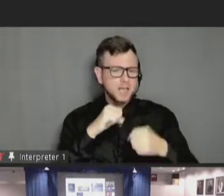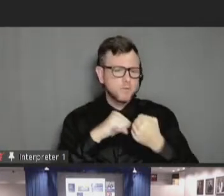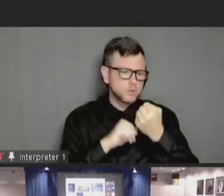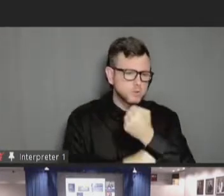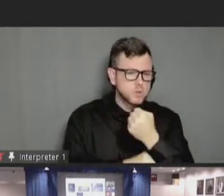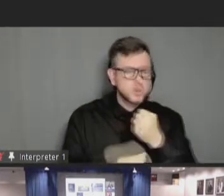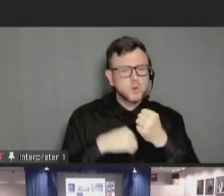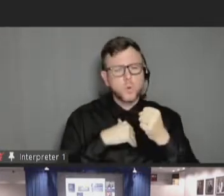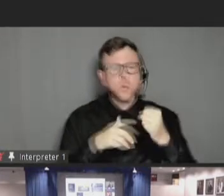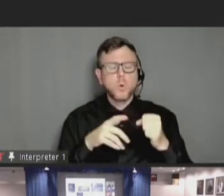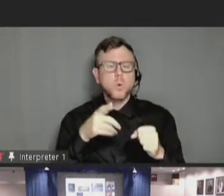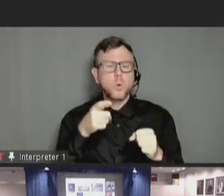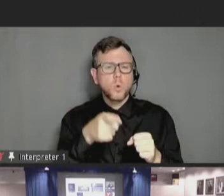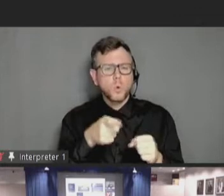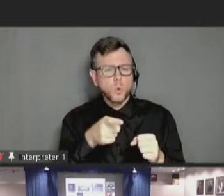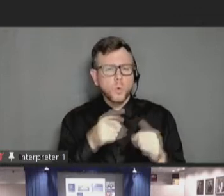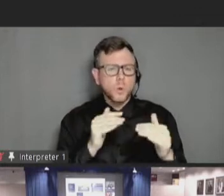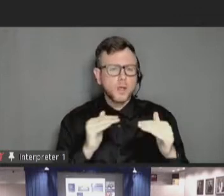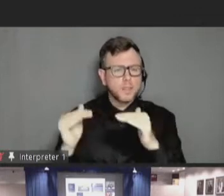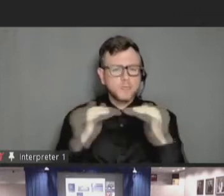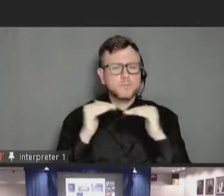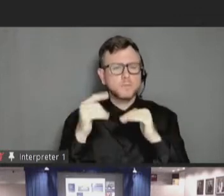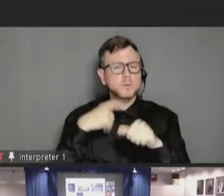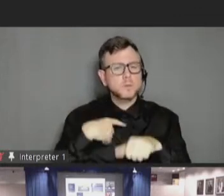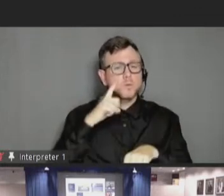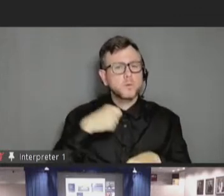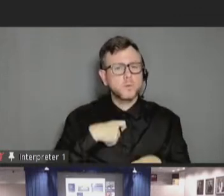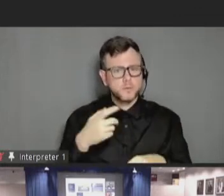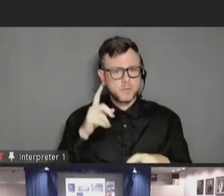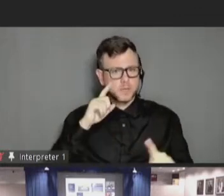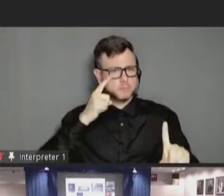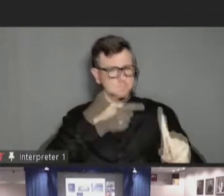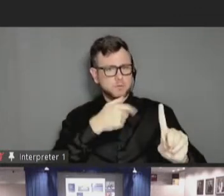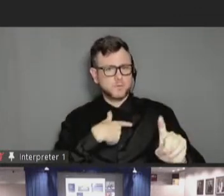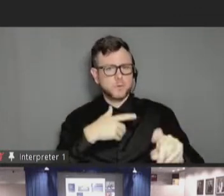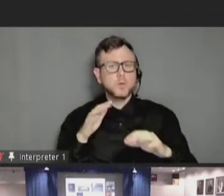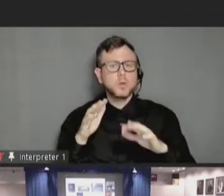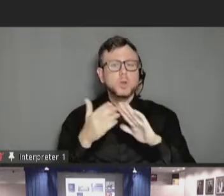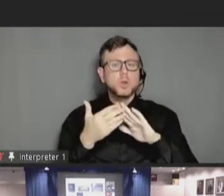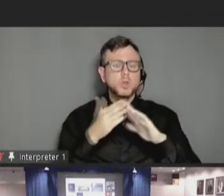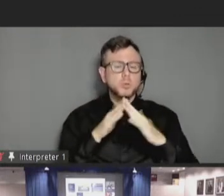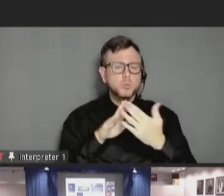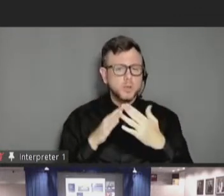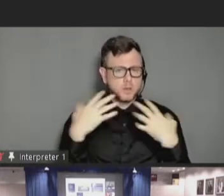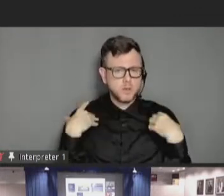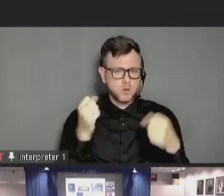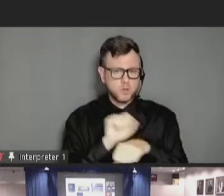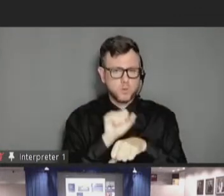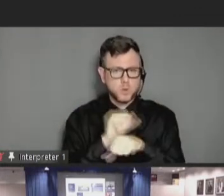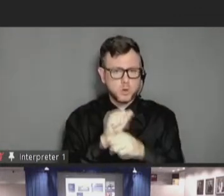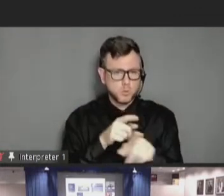brought prominence to the community health worker profession, even around the area of mental health.